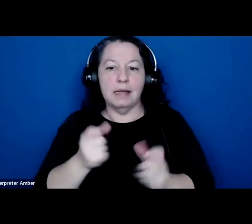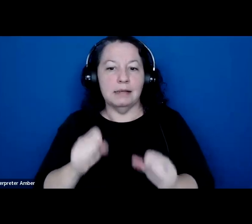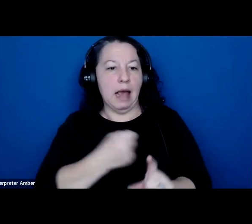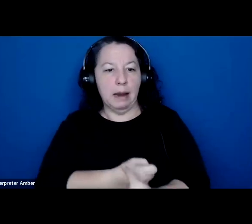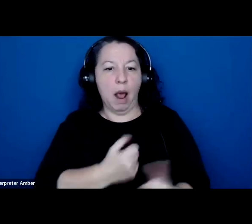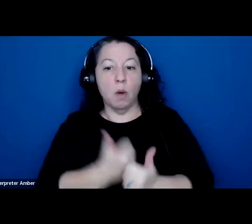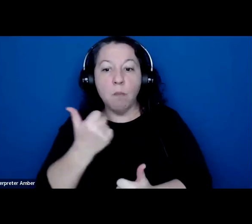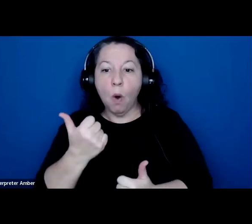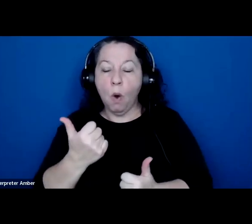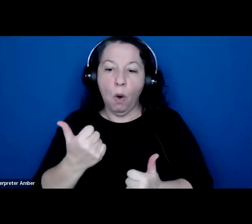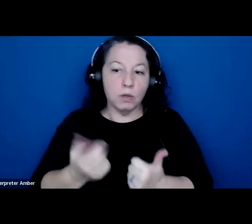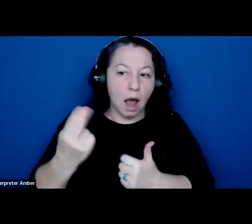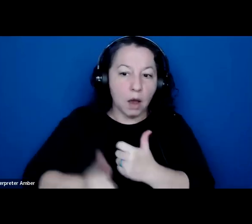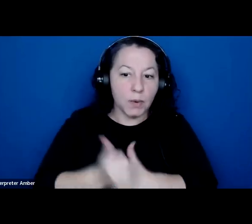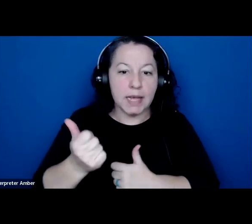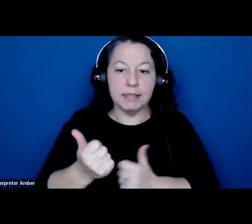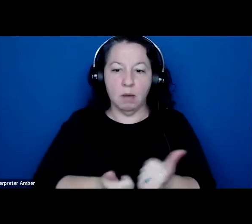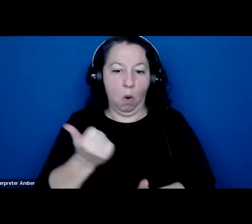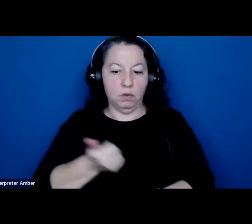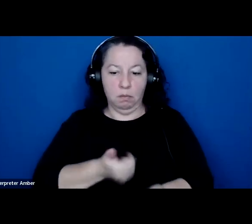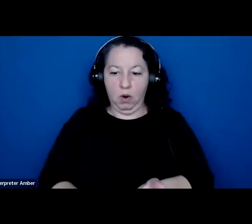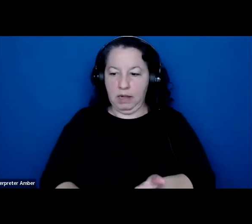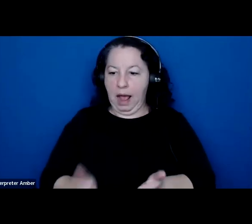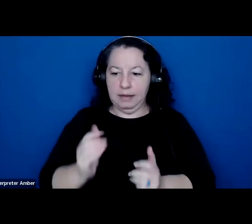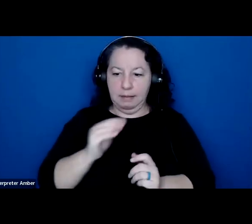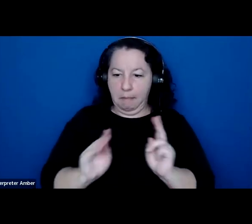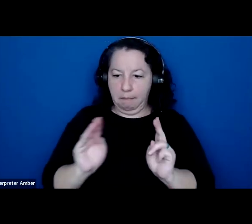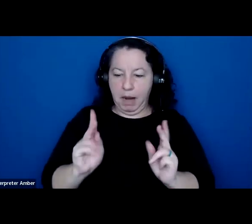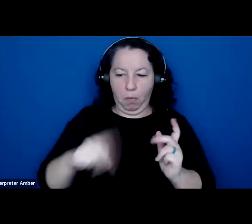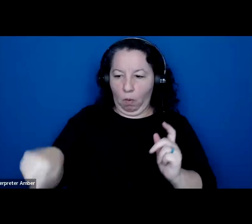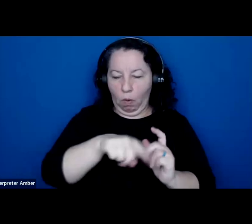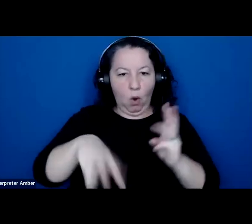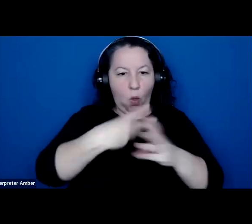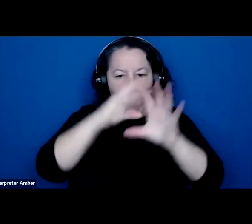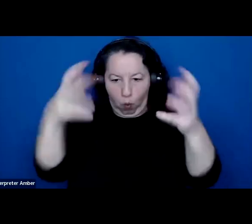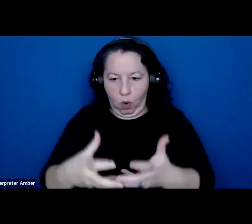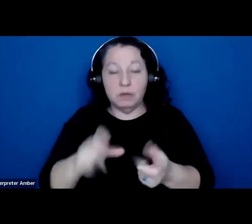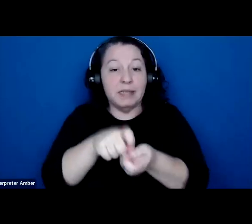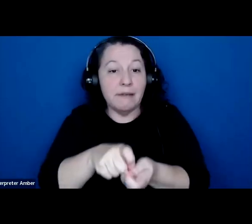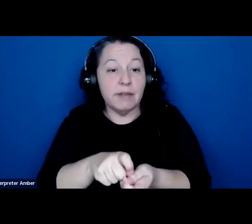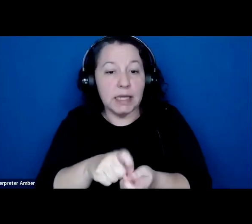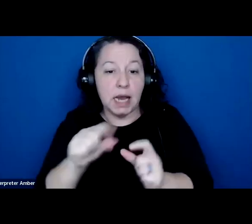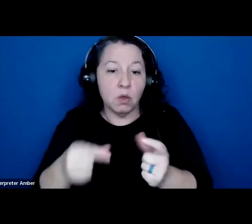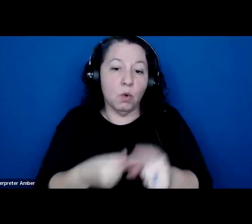and most marginalized members of our global society, and of course, specifically those in the Global South and in diaspora communities.